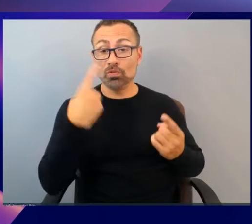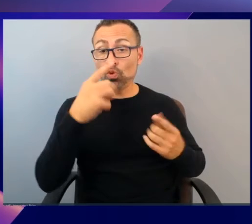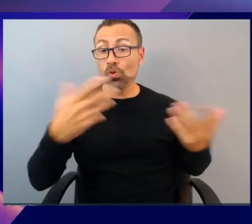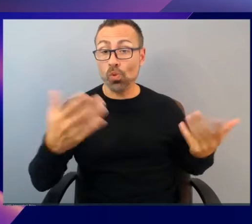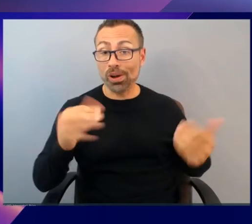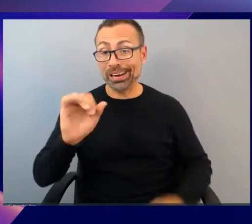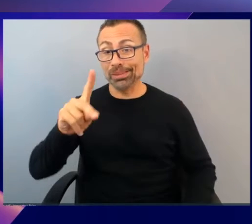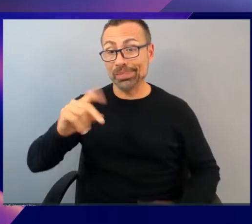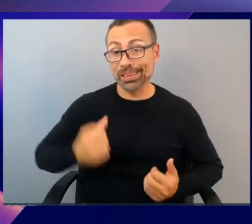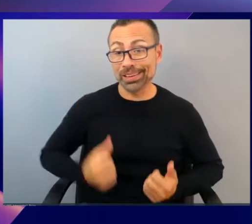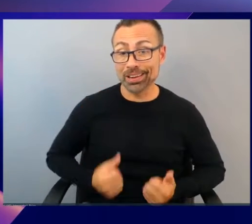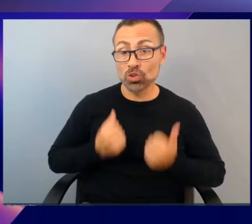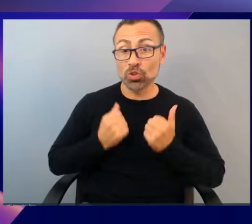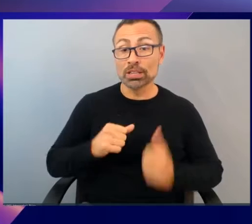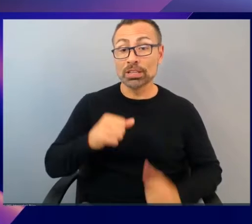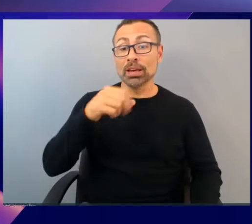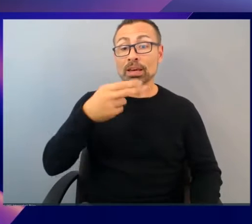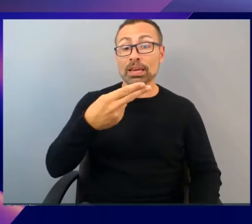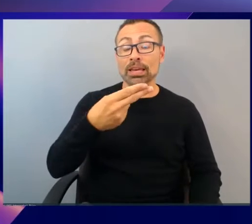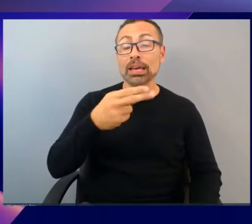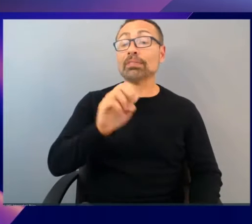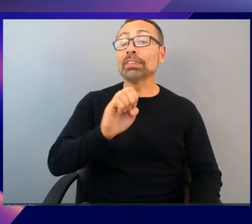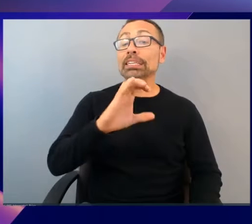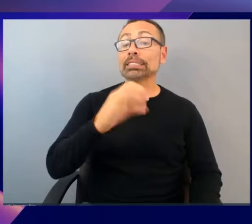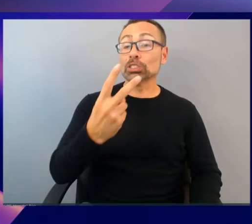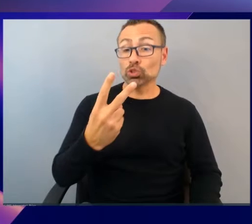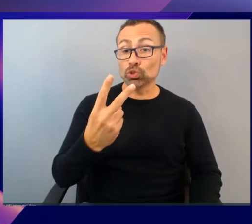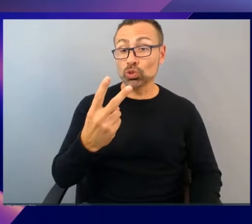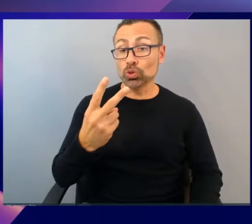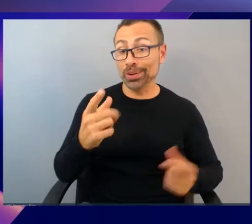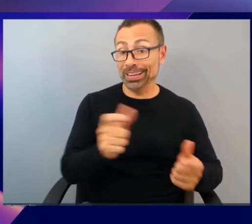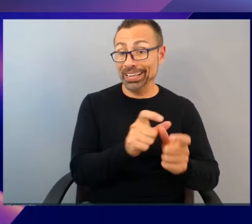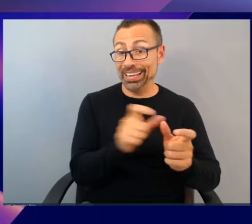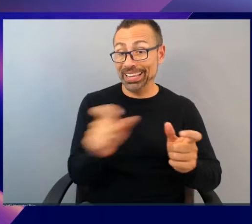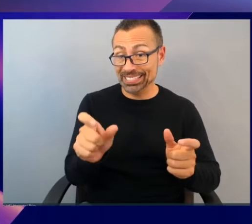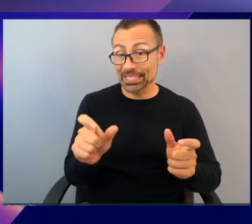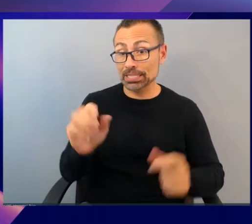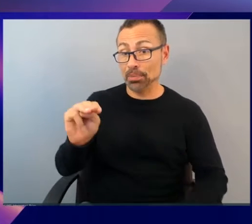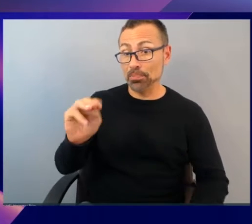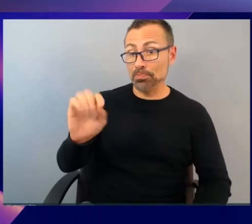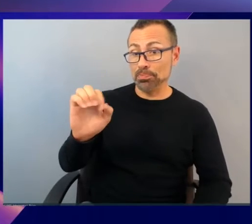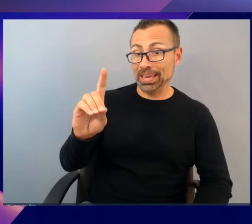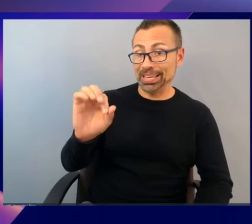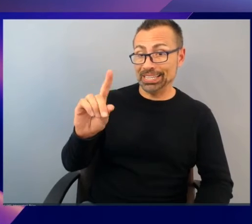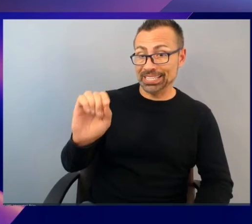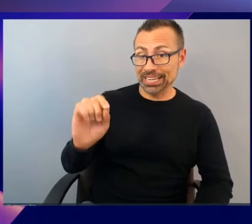of the EC2 instance metadata service itself. So what we're doing with this particular query